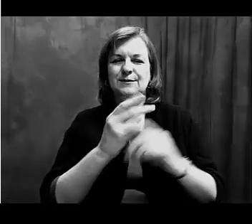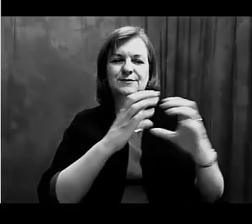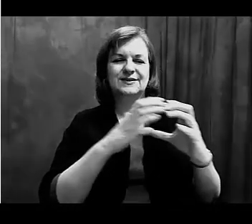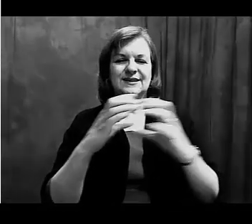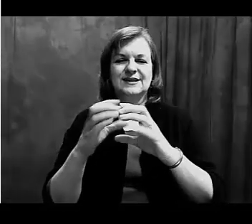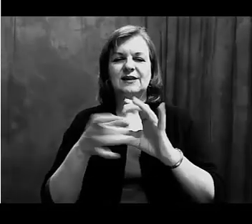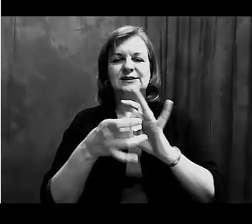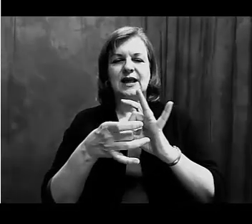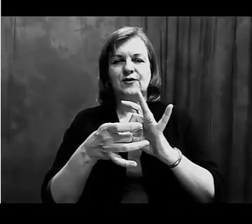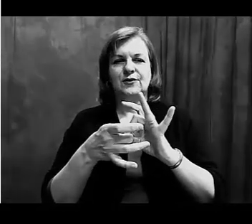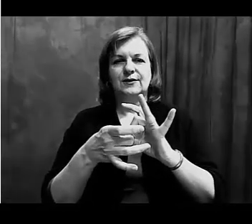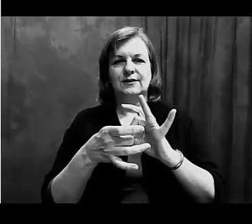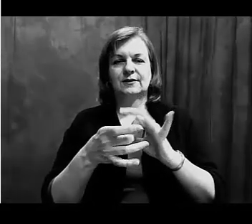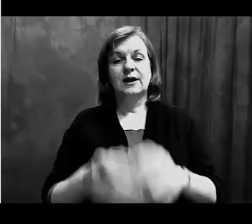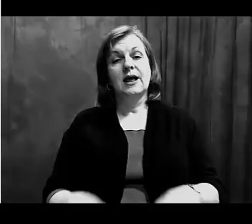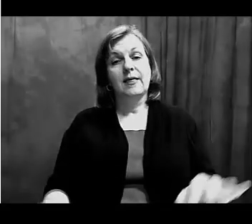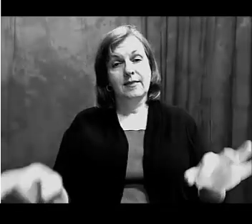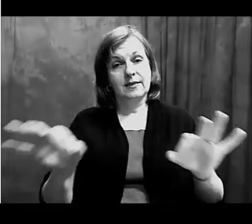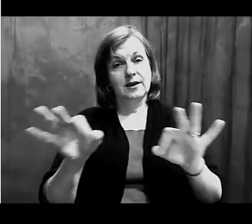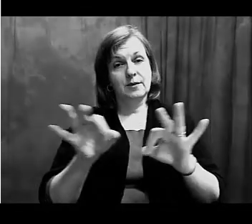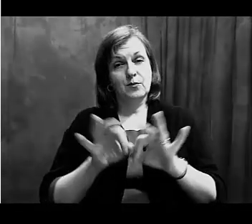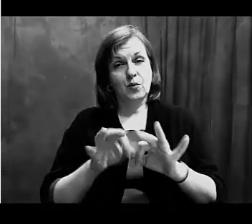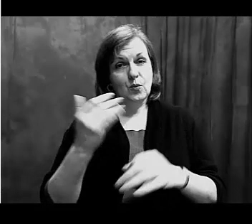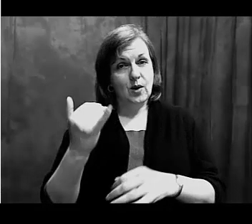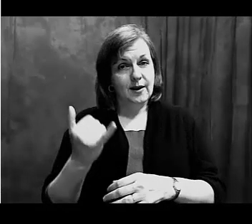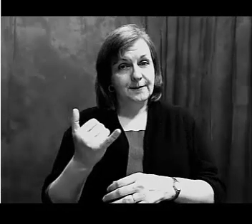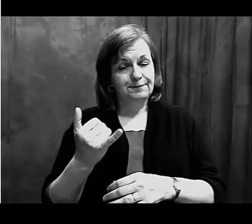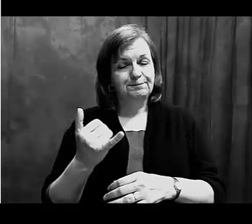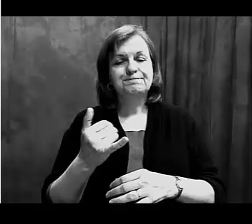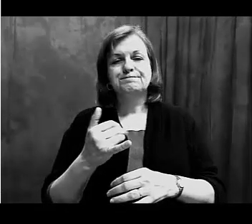holds these cells together